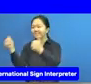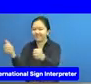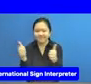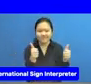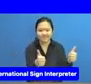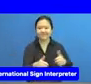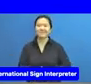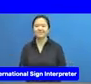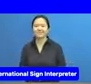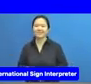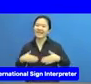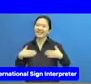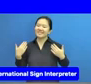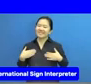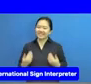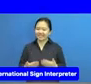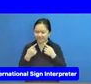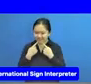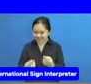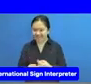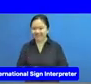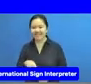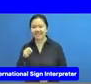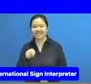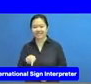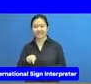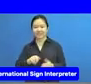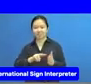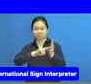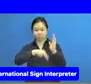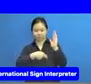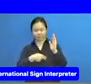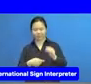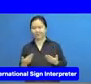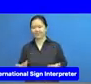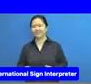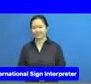from many different places for this official launch. I will now share with you, as Asa said, the most important